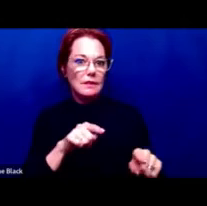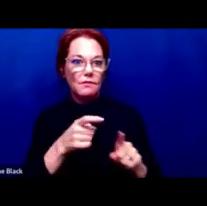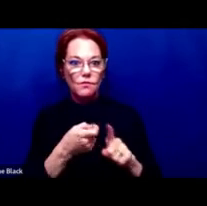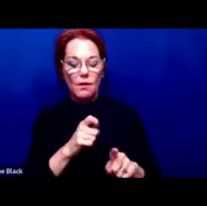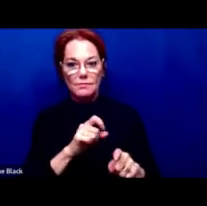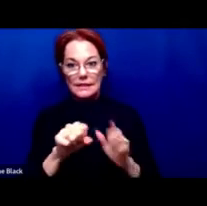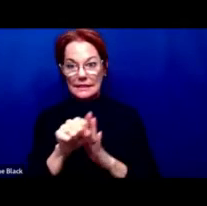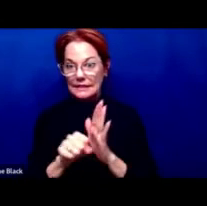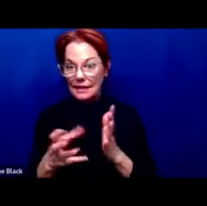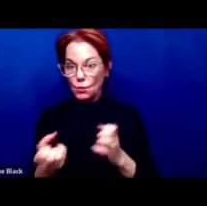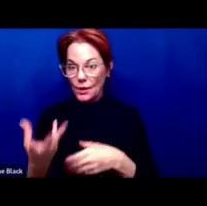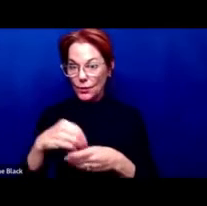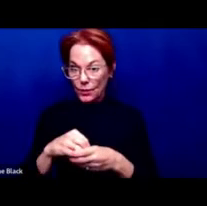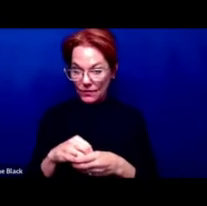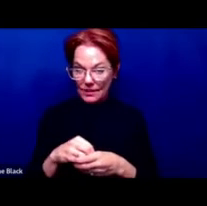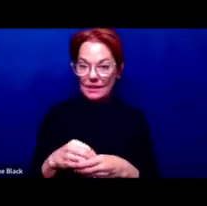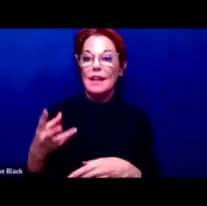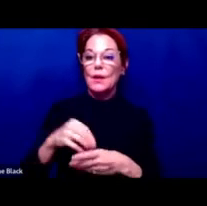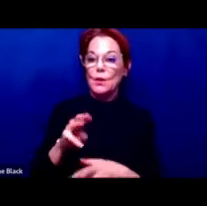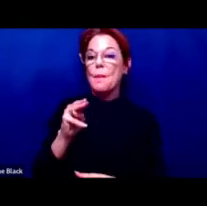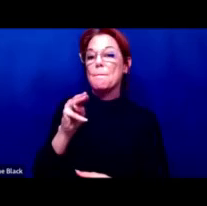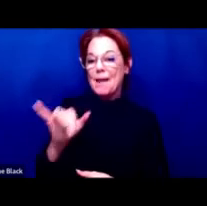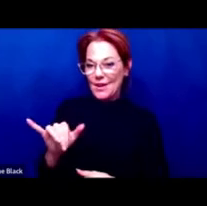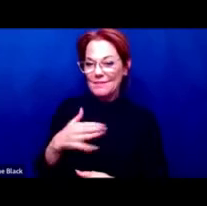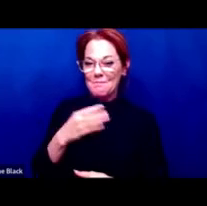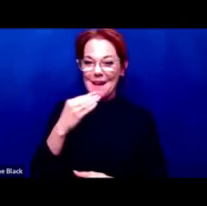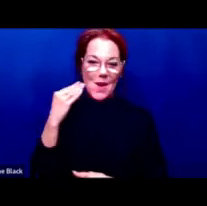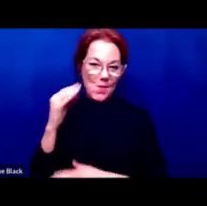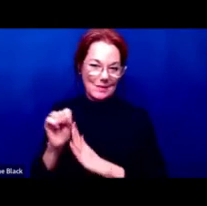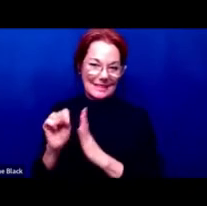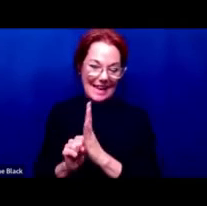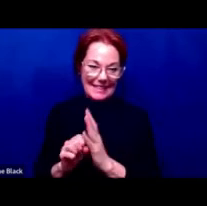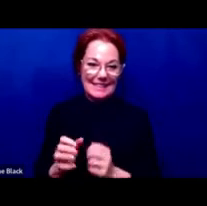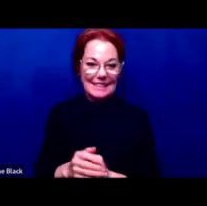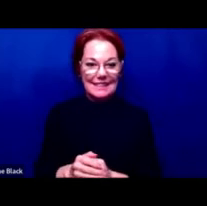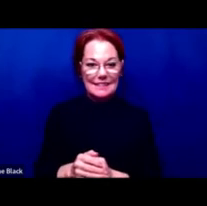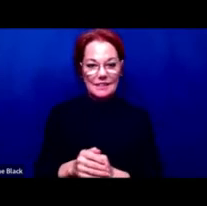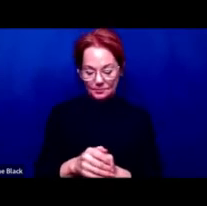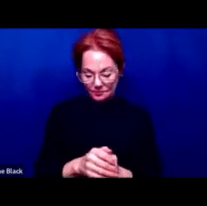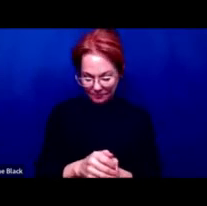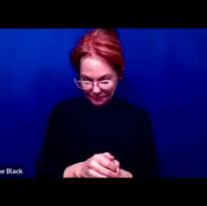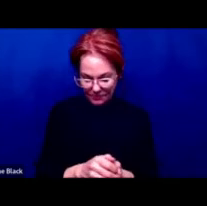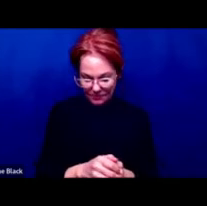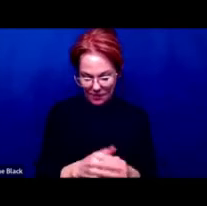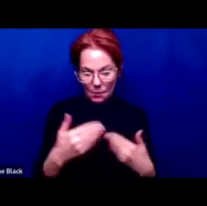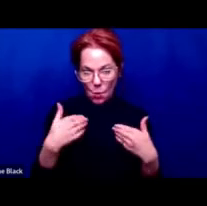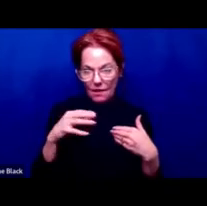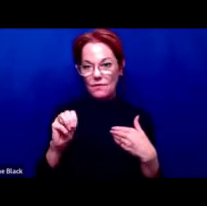including the great state of Maryland, which happens to be my home state, not that I'm biased, but we have Maryland, Virginia,